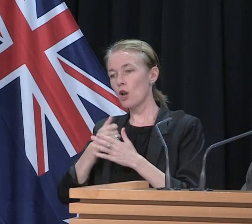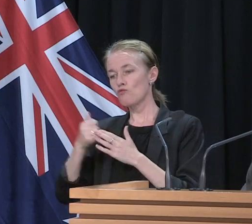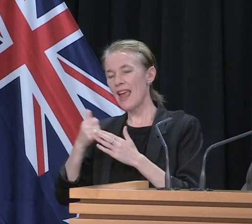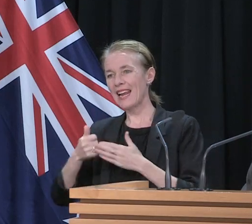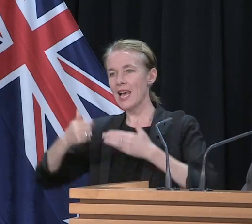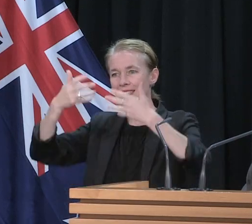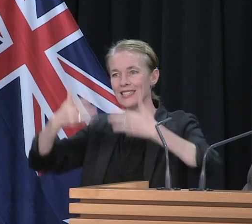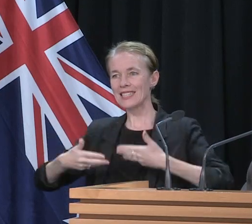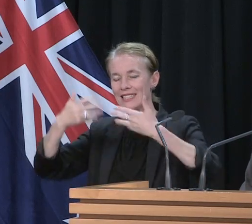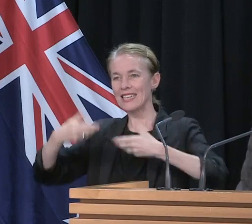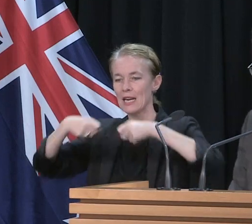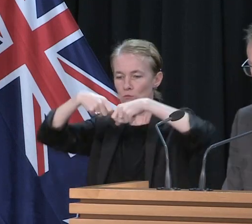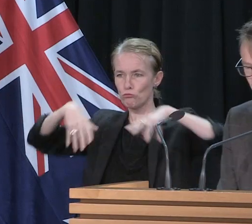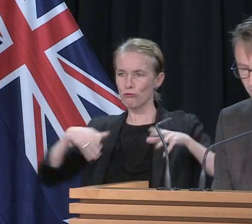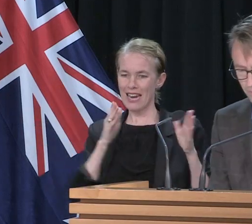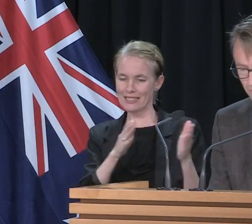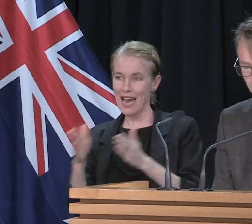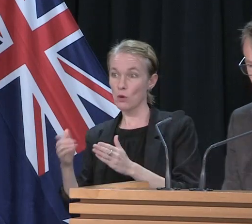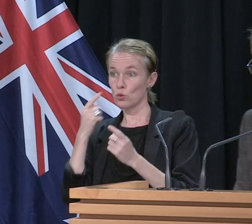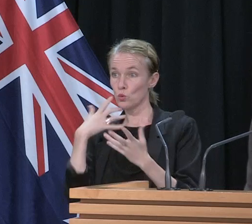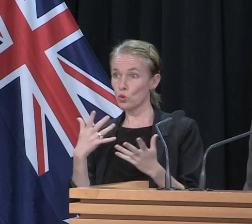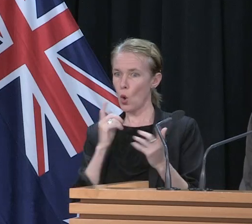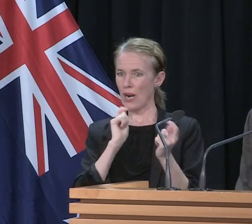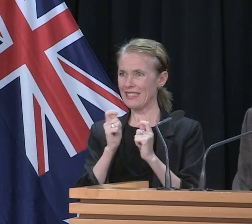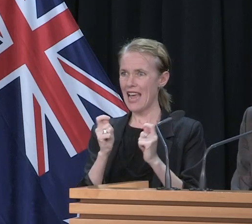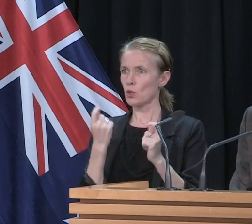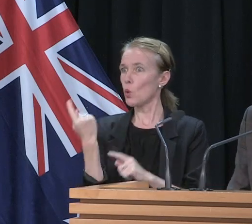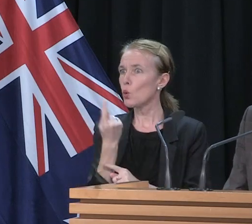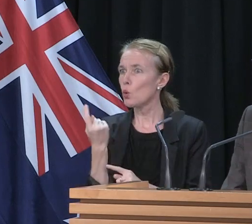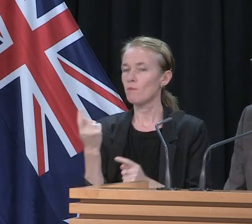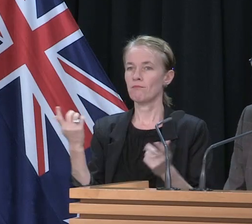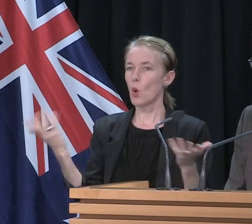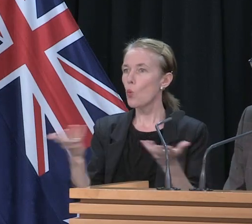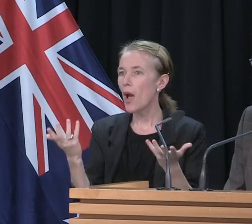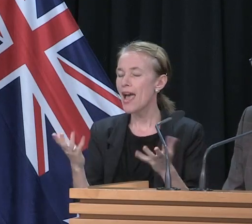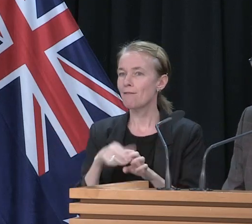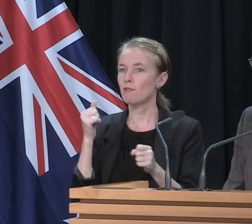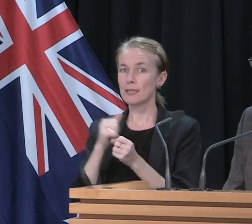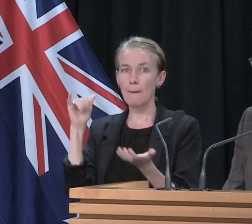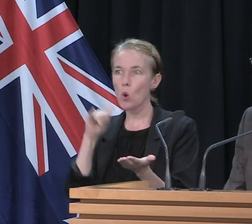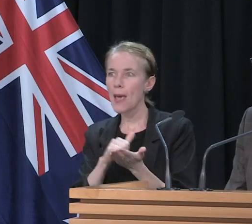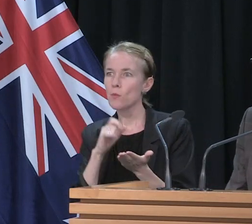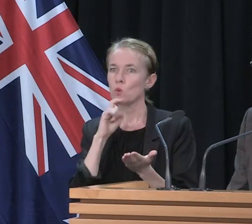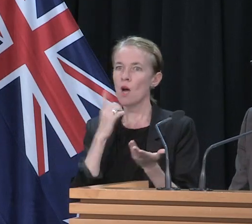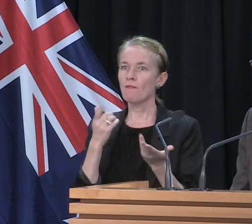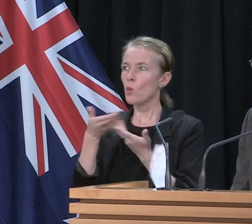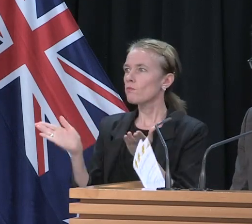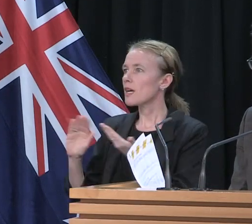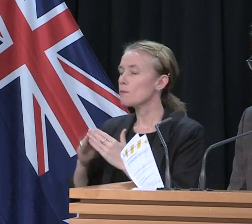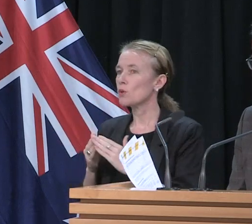information about who's being tested on a regular basis as well in terms of border personnel and so on. So we do